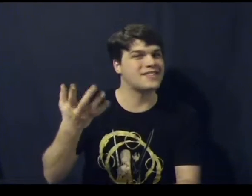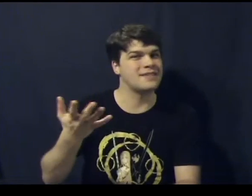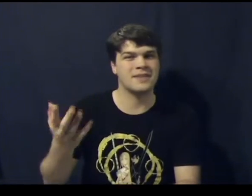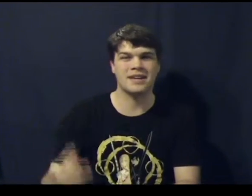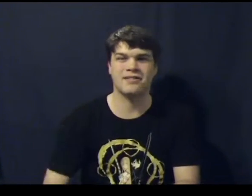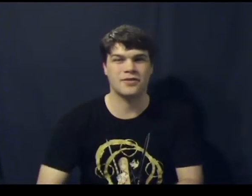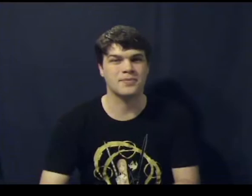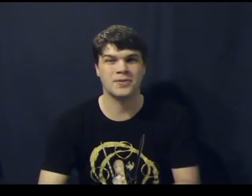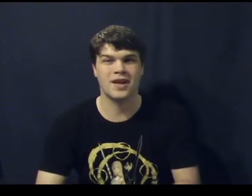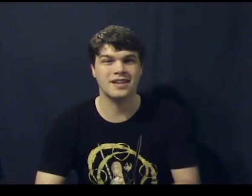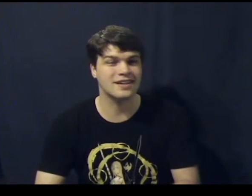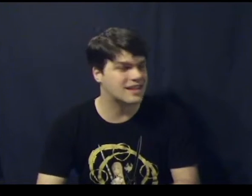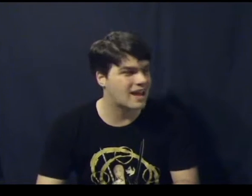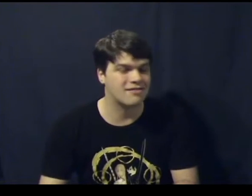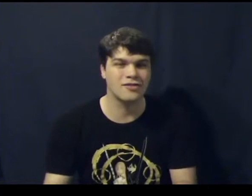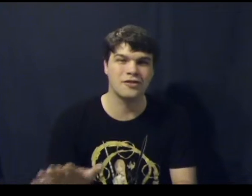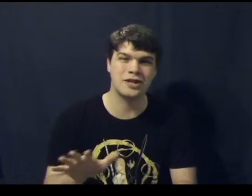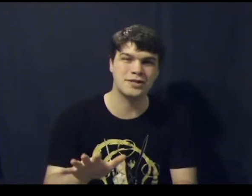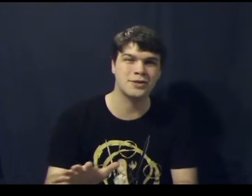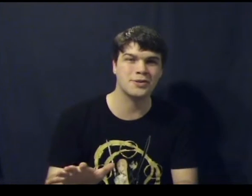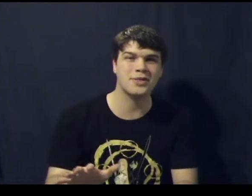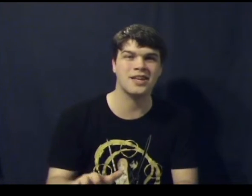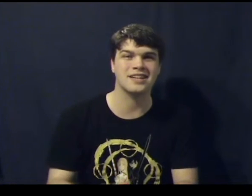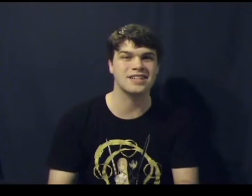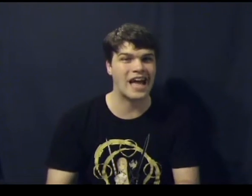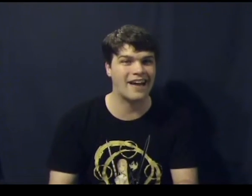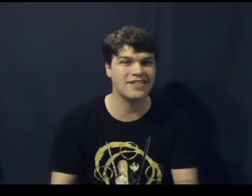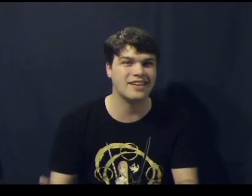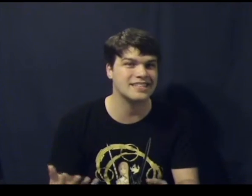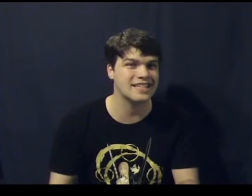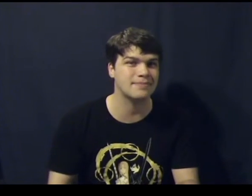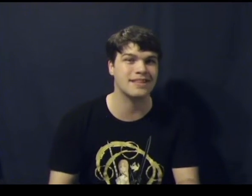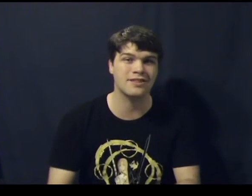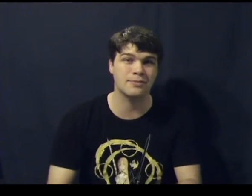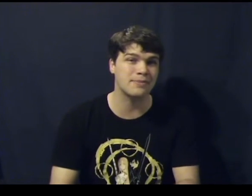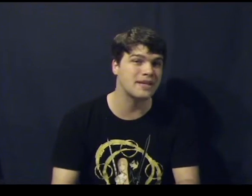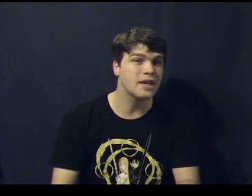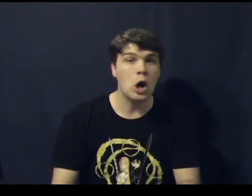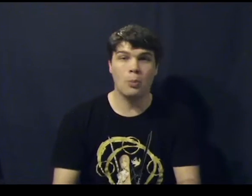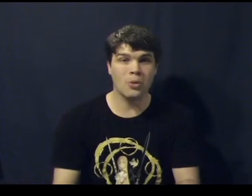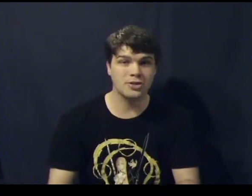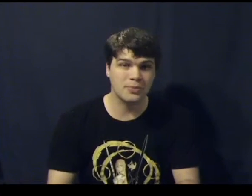I've seen many of them, okay. Again, regional things you have to accept that there may be multiple signs